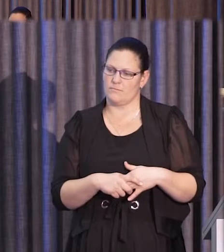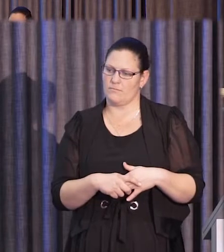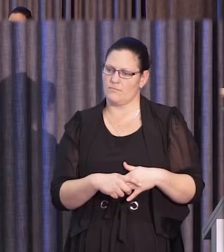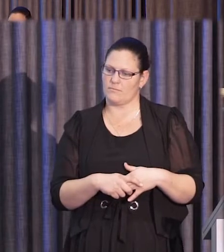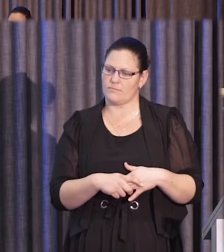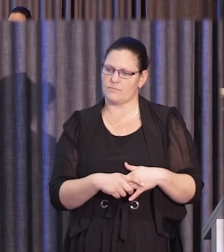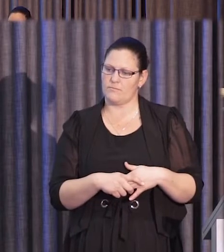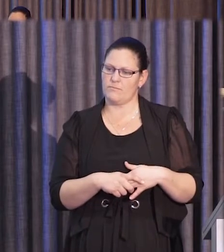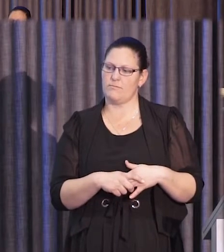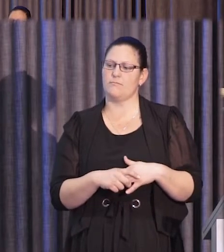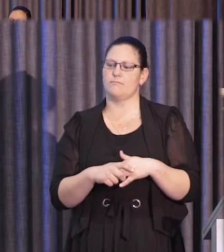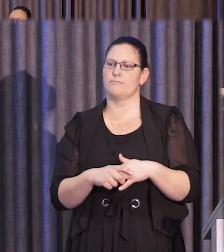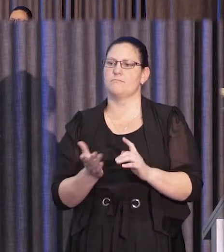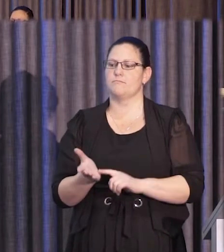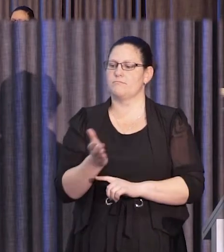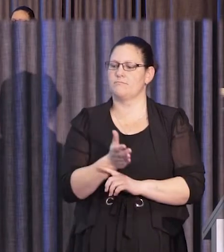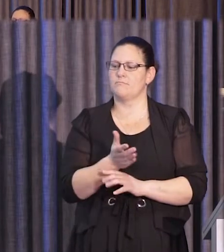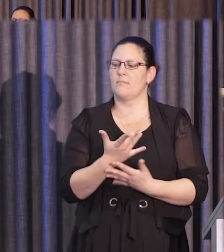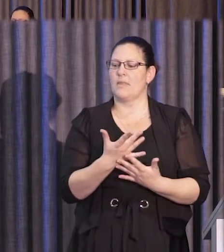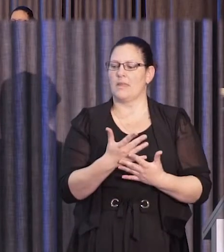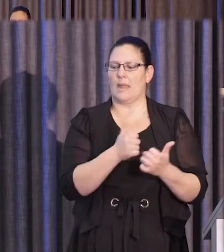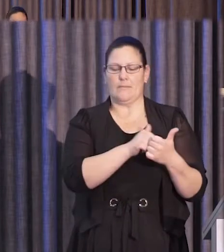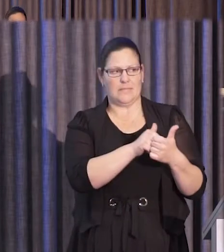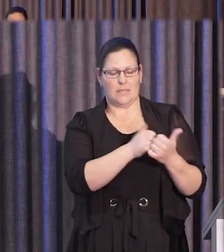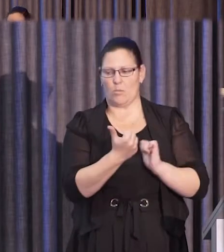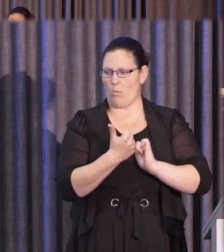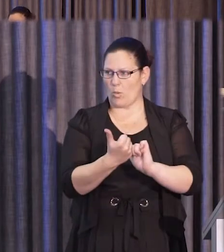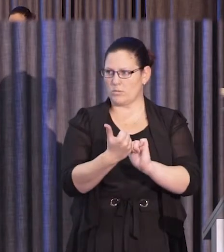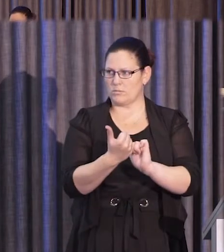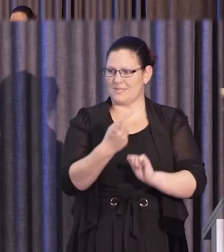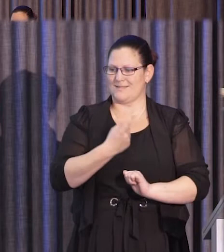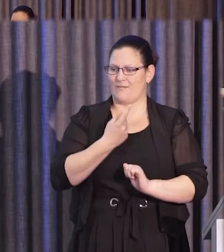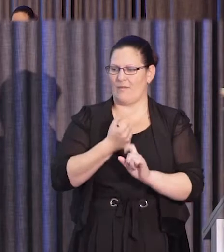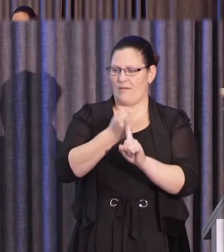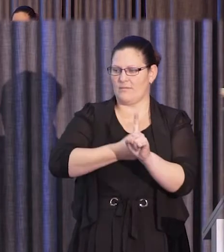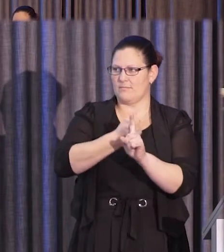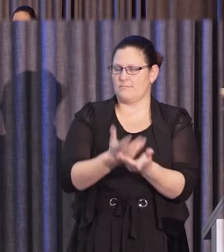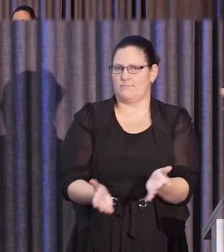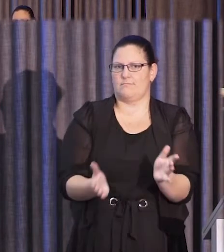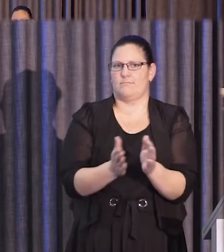So, back to peer-to-peer support and self-advocacy and how do we see that they're supported in the Department of Communities?